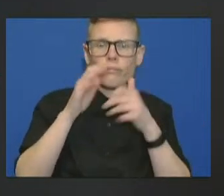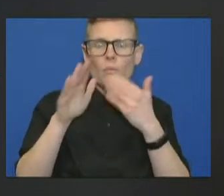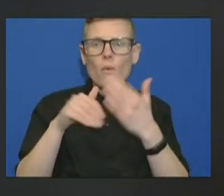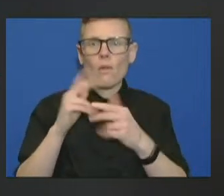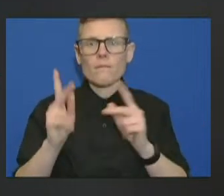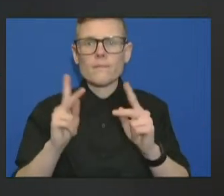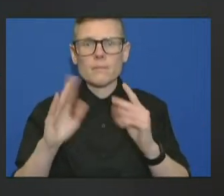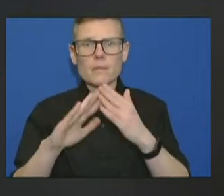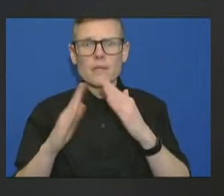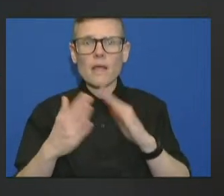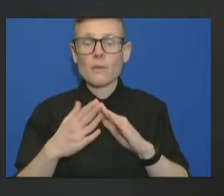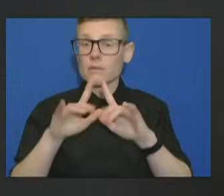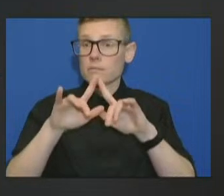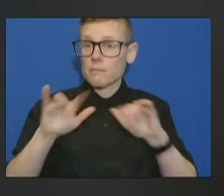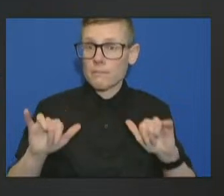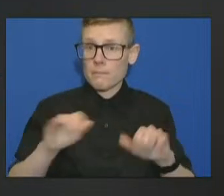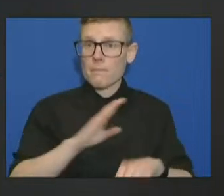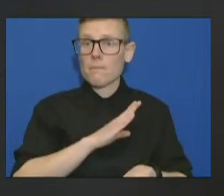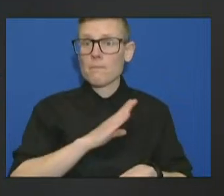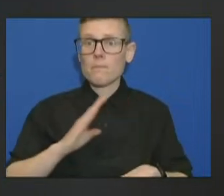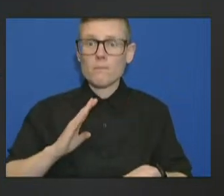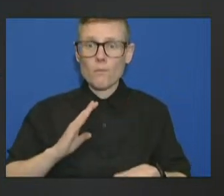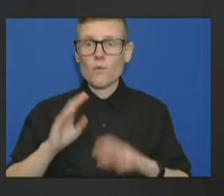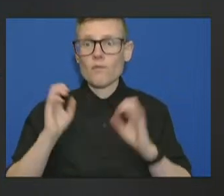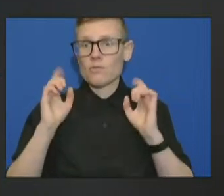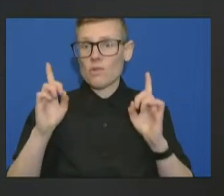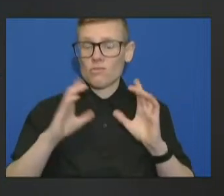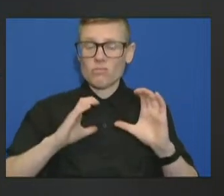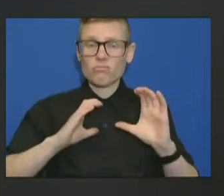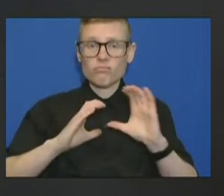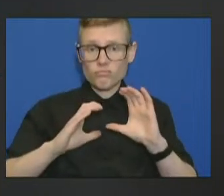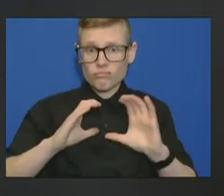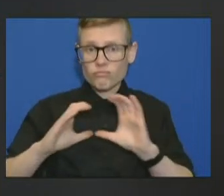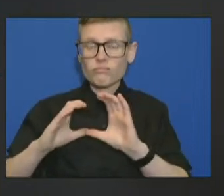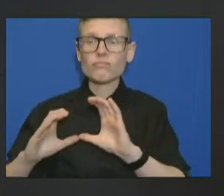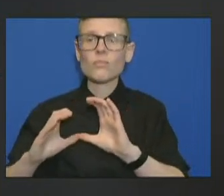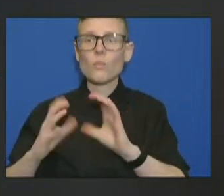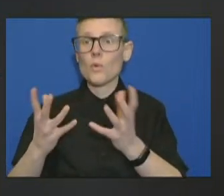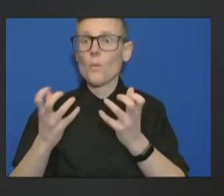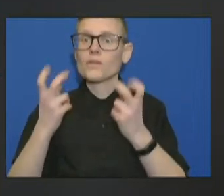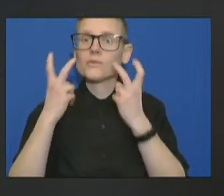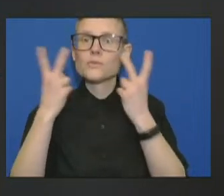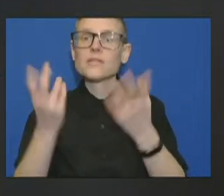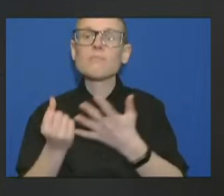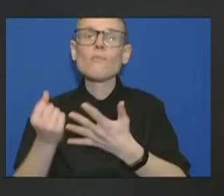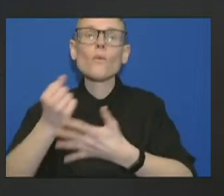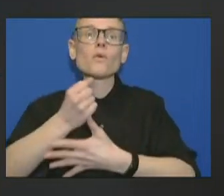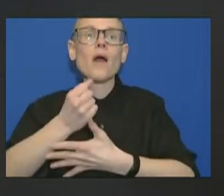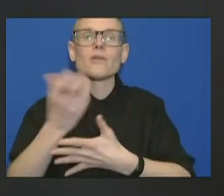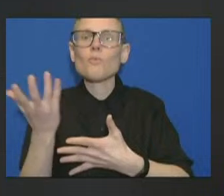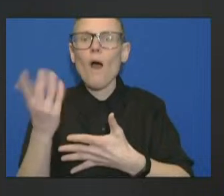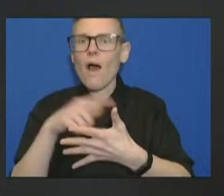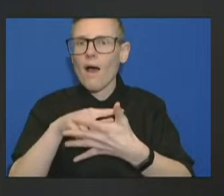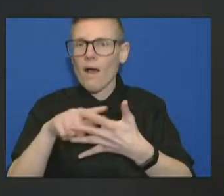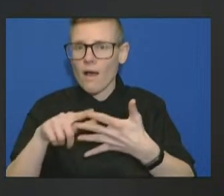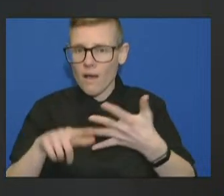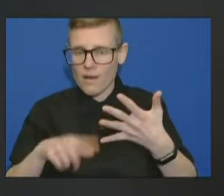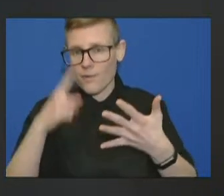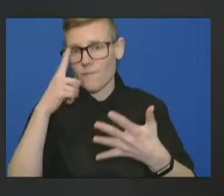wanting to hear from everyone in the county. At the same time, the Board of Education is